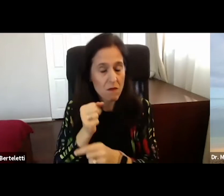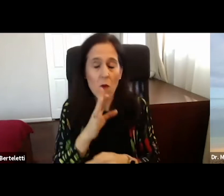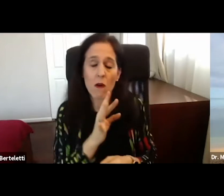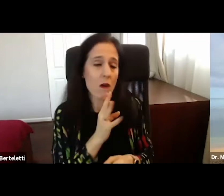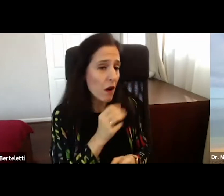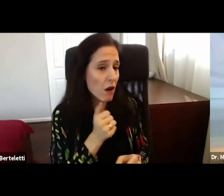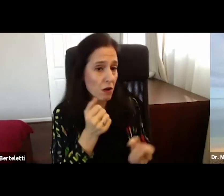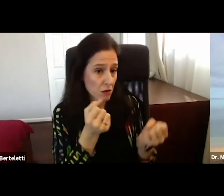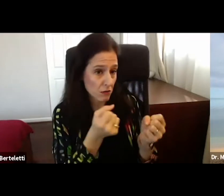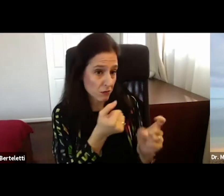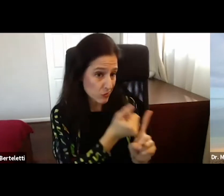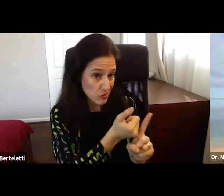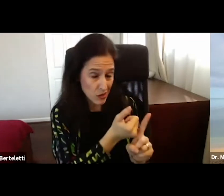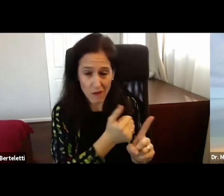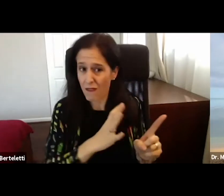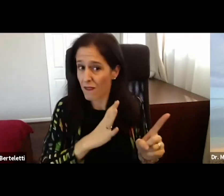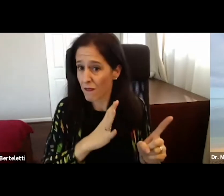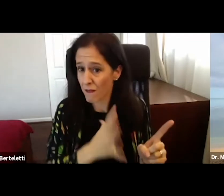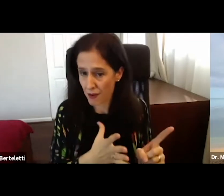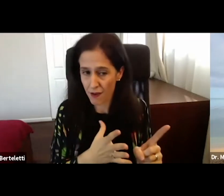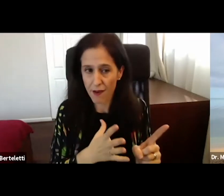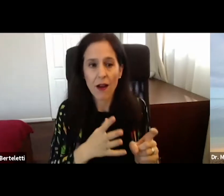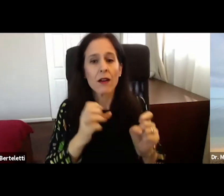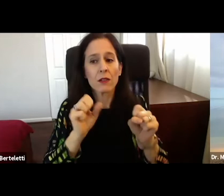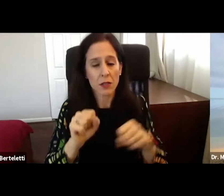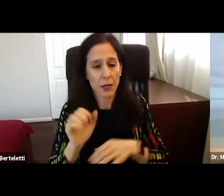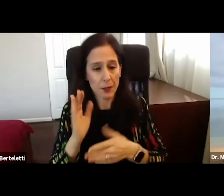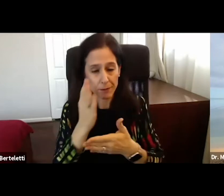if you'd like to sign your question or if you'd like to speak your question out loud